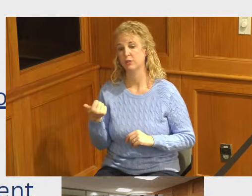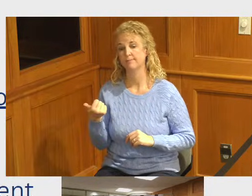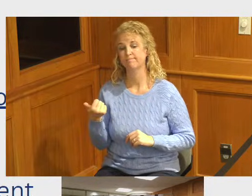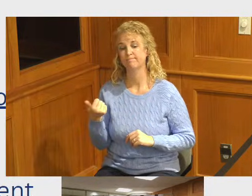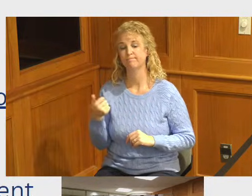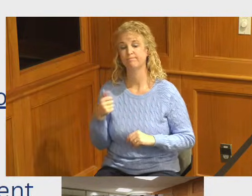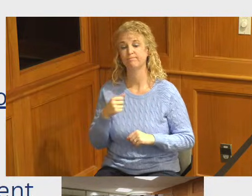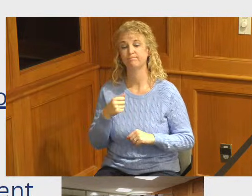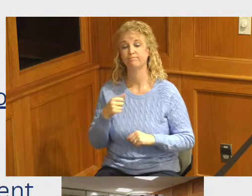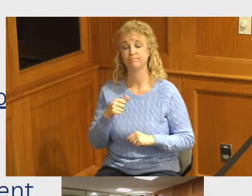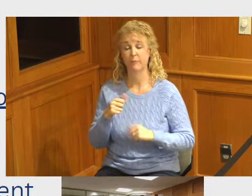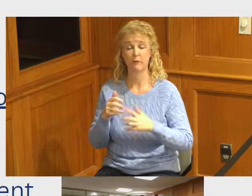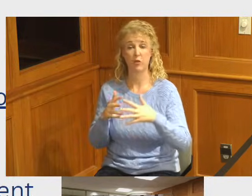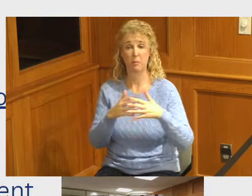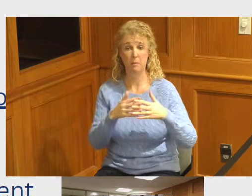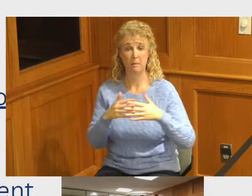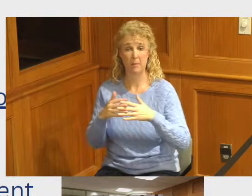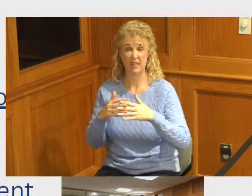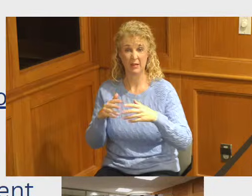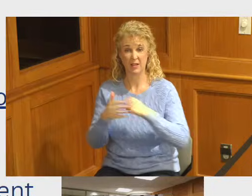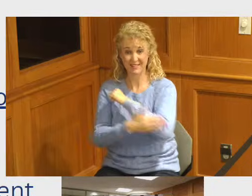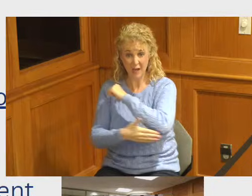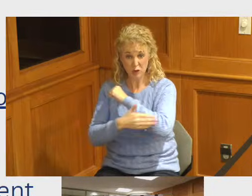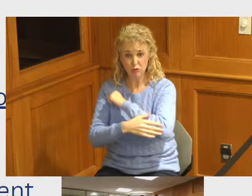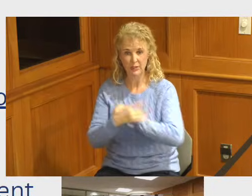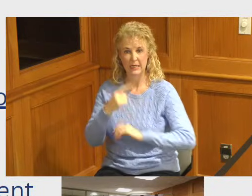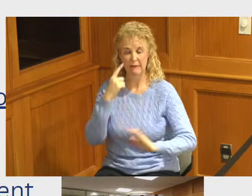national media articles that have talked about the innovative the innovation of this and lauded